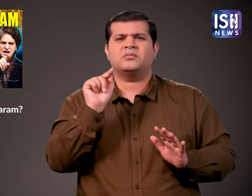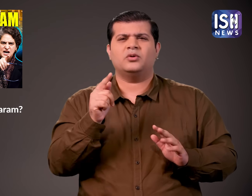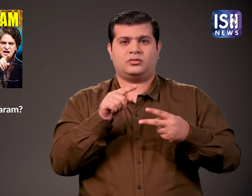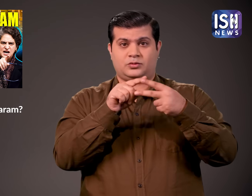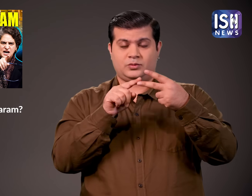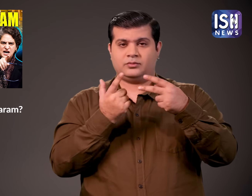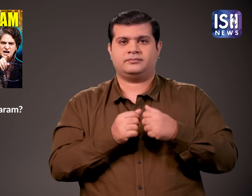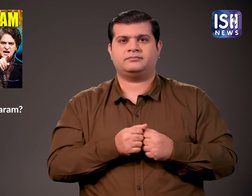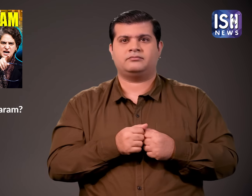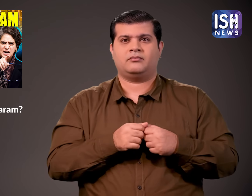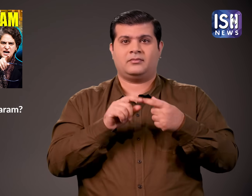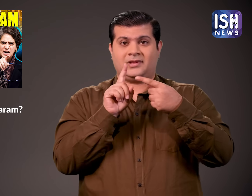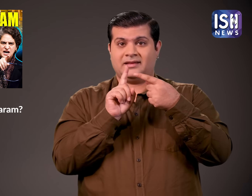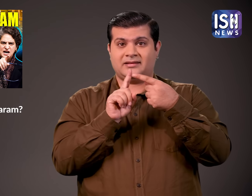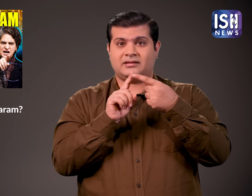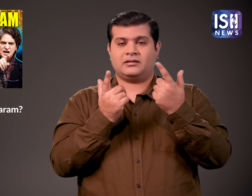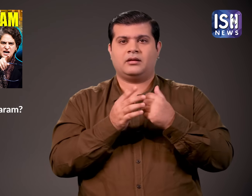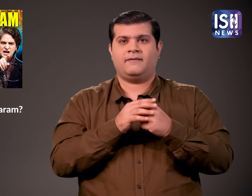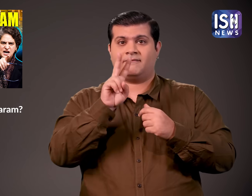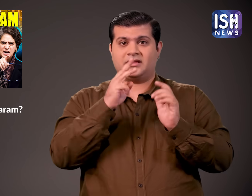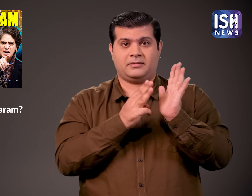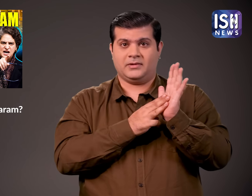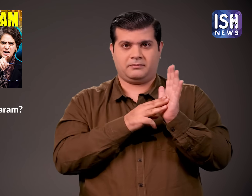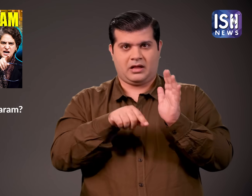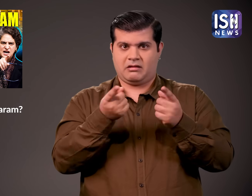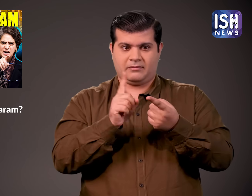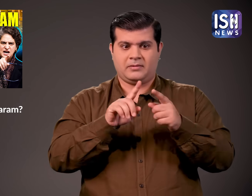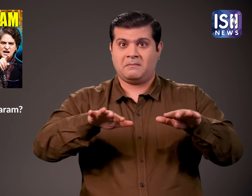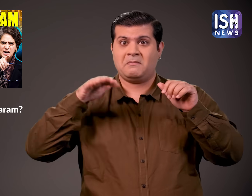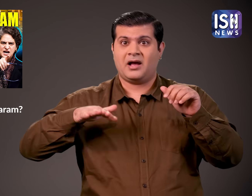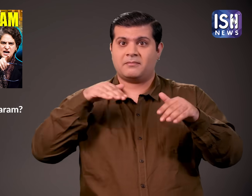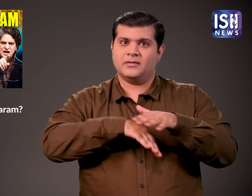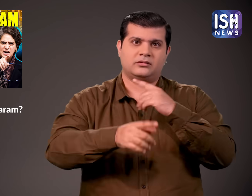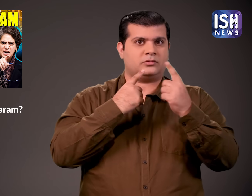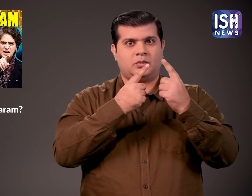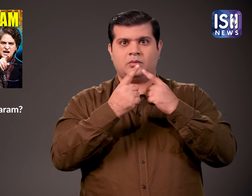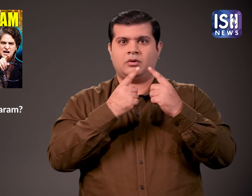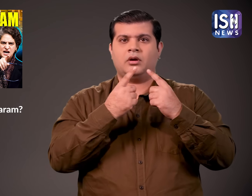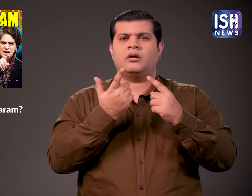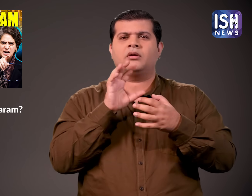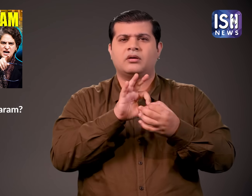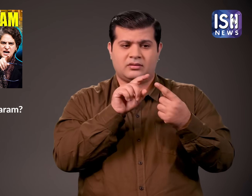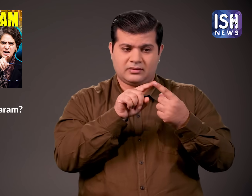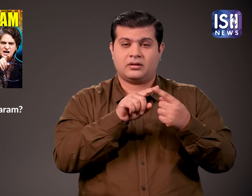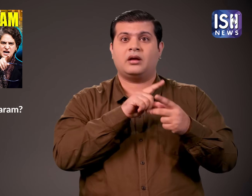saying, “There are two reasons why this debate on Vande Mataram is happening in Parliament."